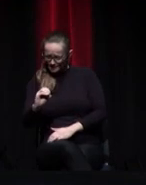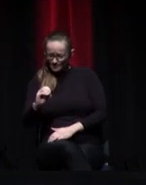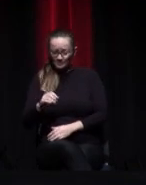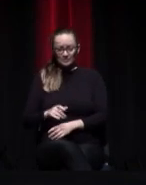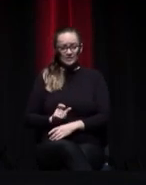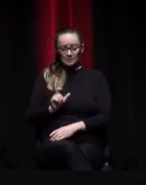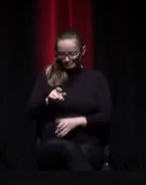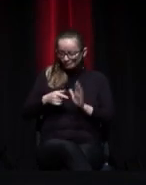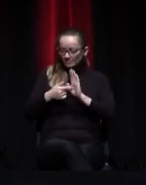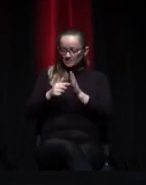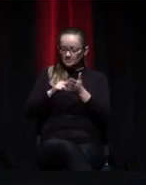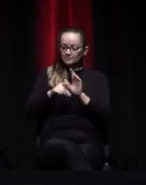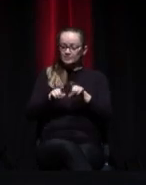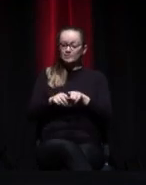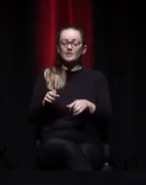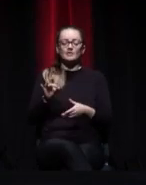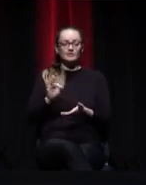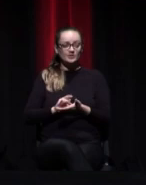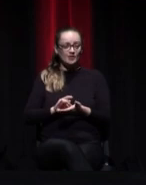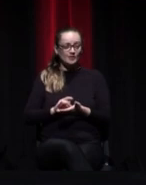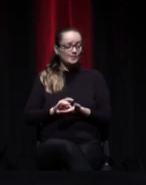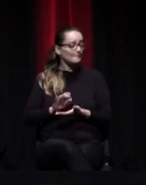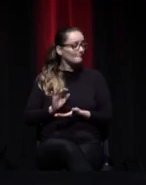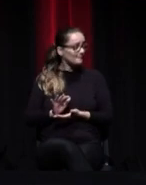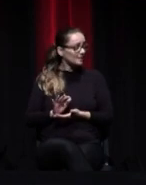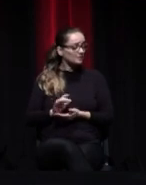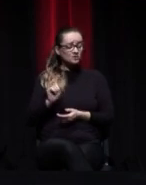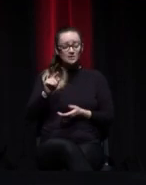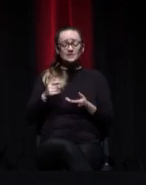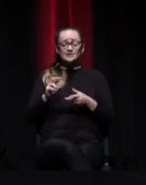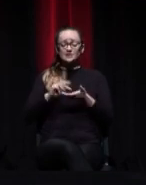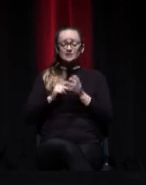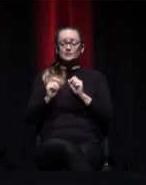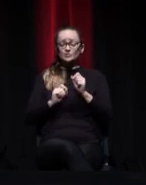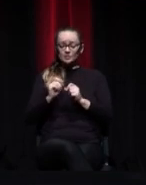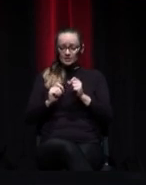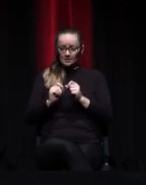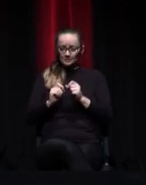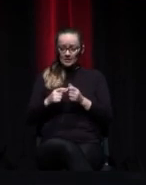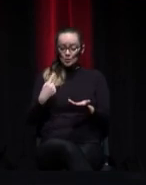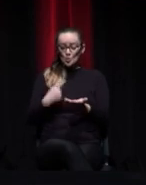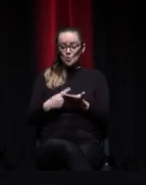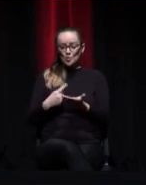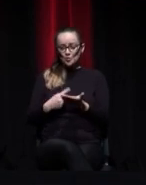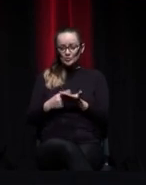Truth is also told this way. But what's it about, then? Of the commitment to the future.